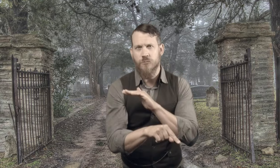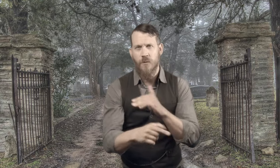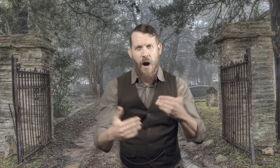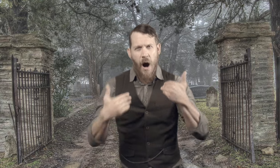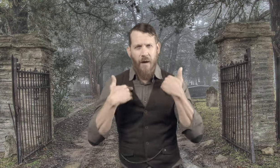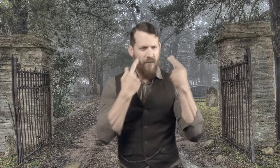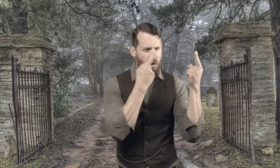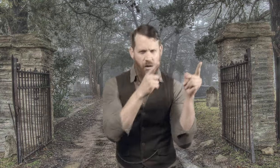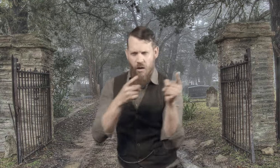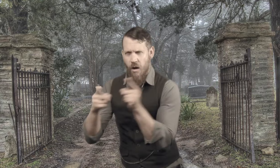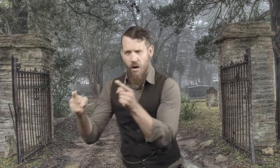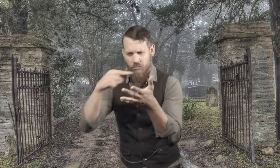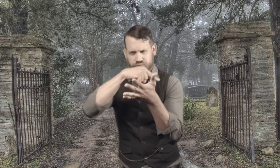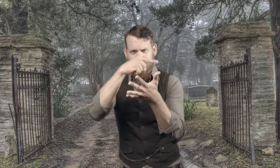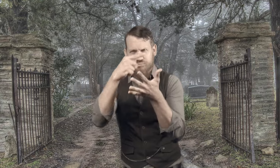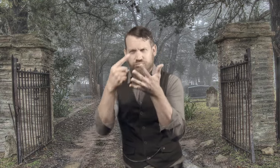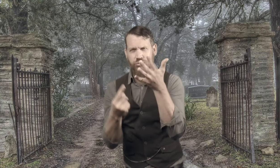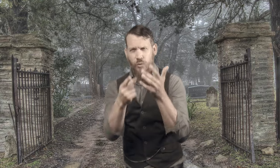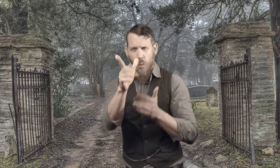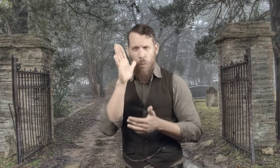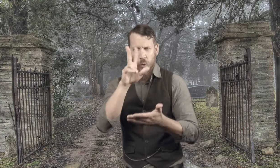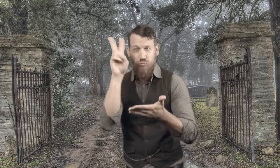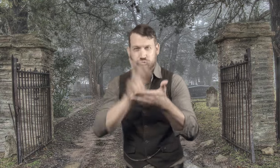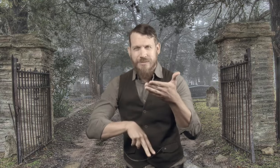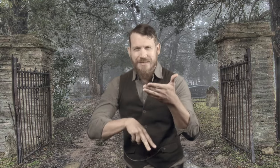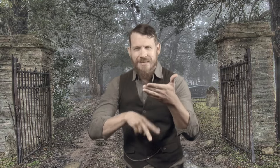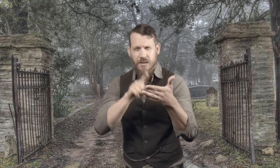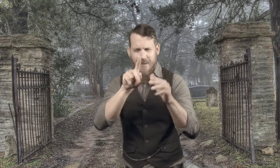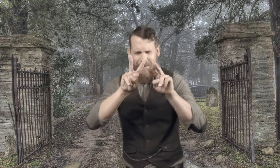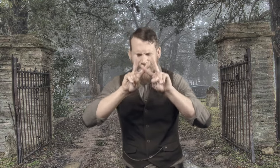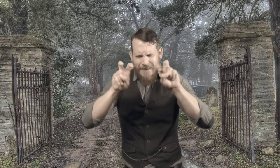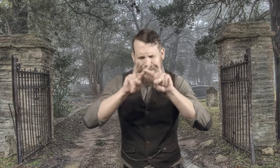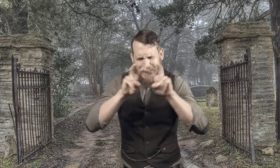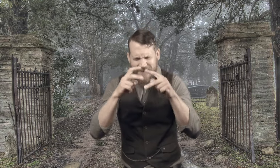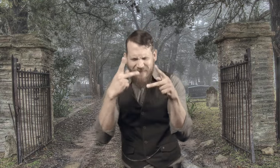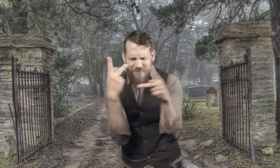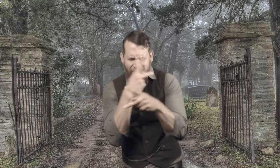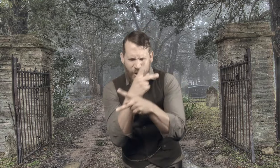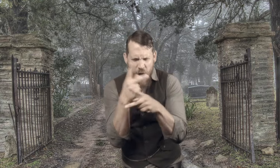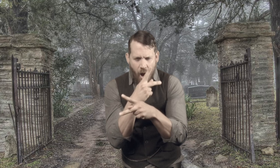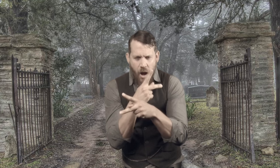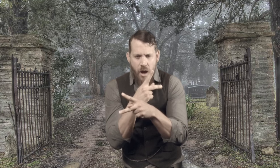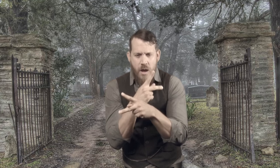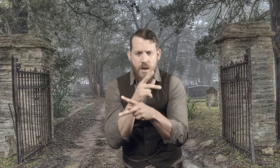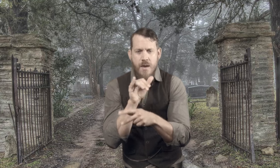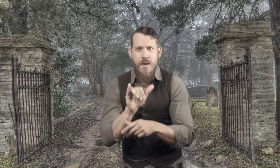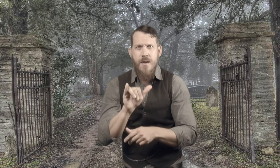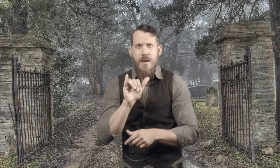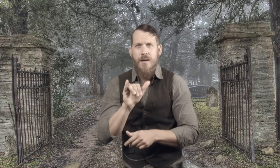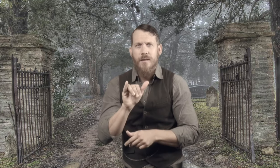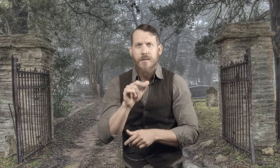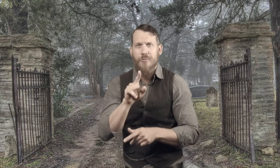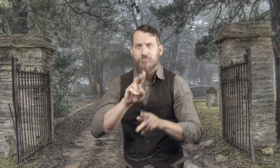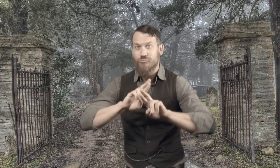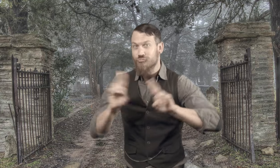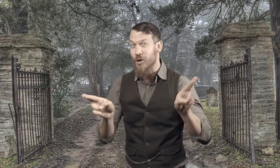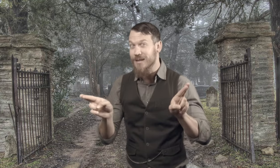It has murder, it has all kinds of things that you're going to read about. And you're going to figure it out. Are you ready?